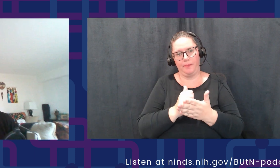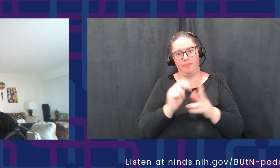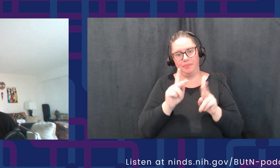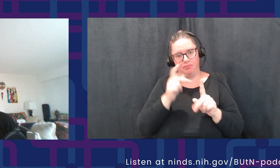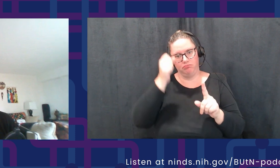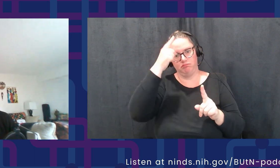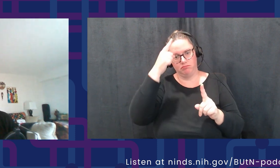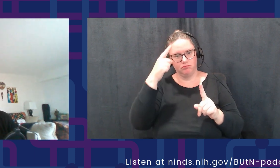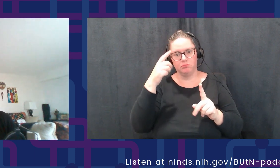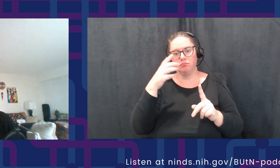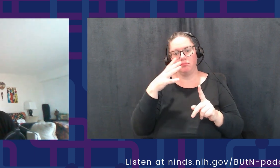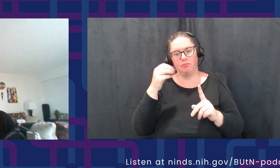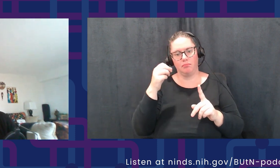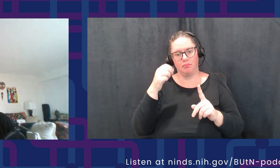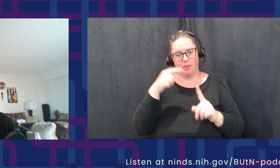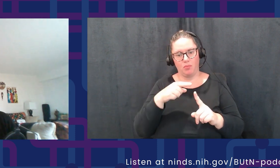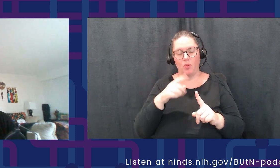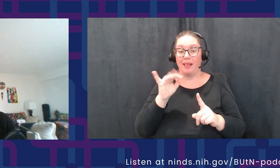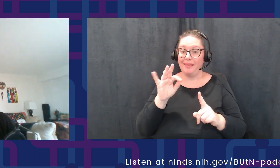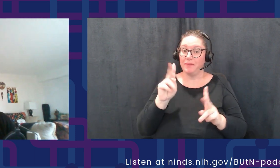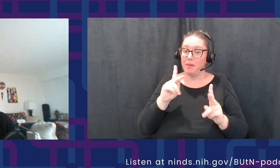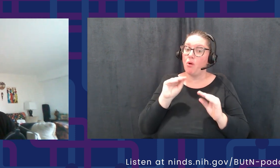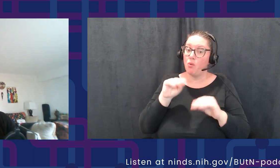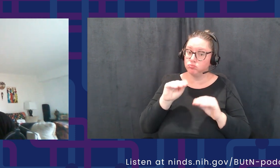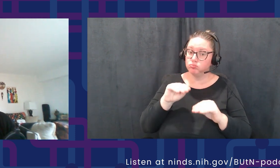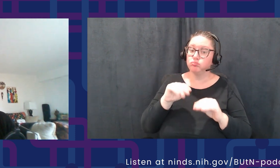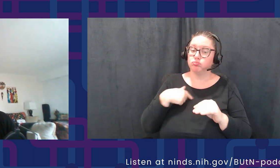the point when you see people nodding, like they get it, or you have that like